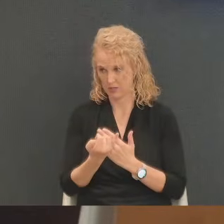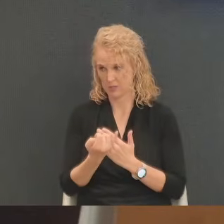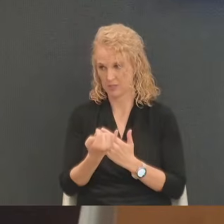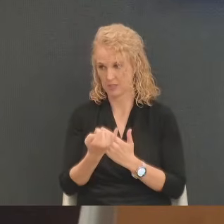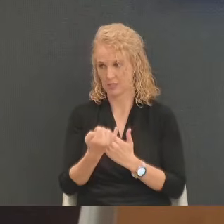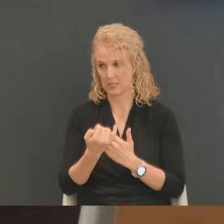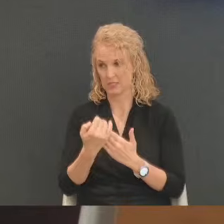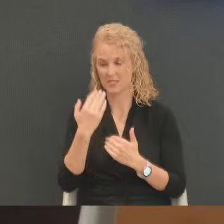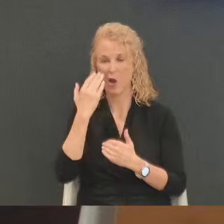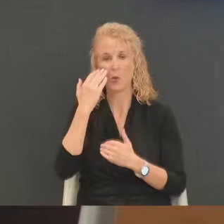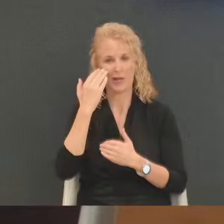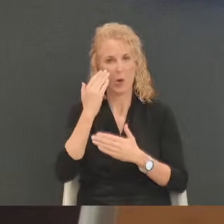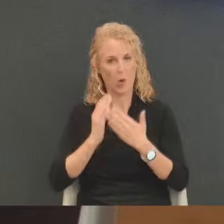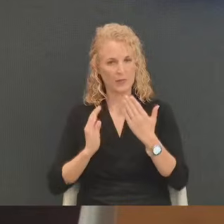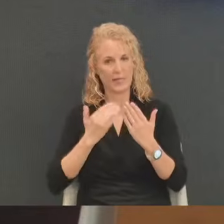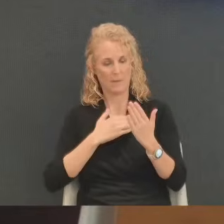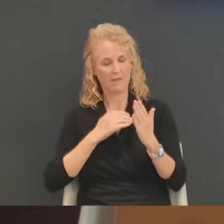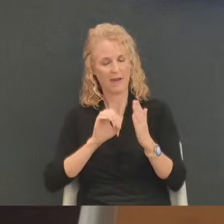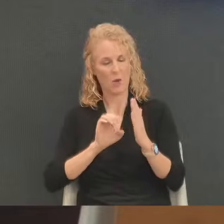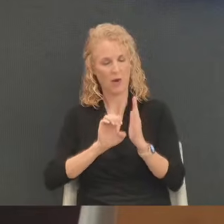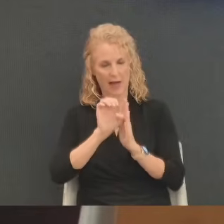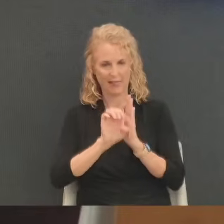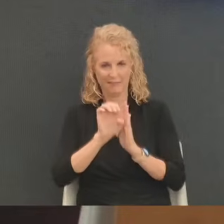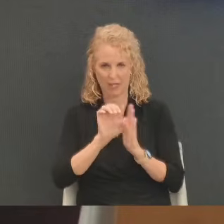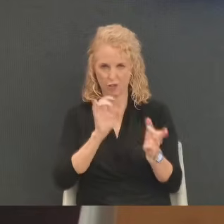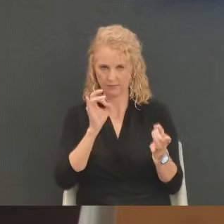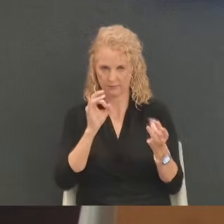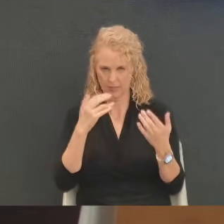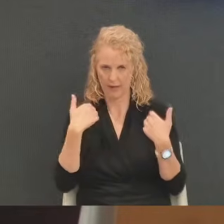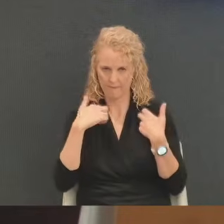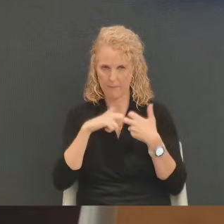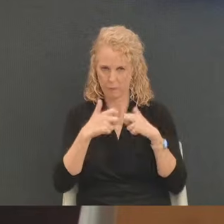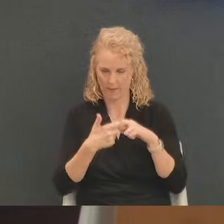some of our elevators and some of our buildings. we've already taken care of a couple of buildings